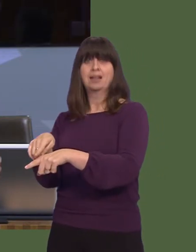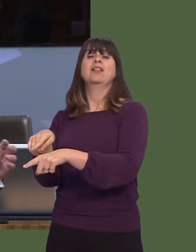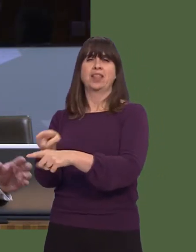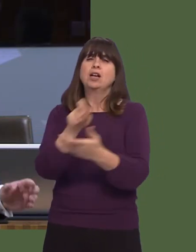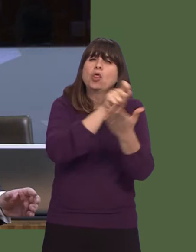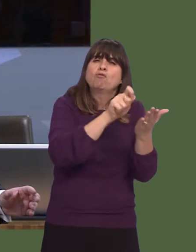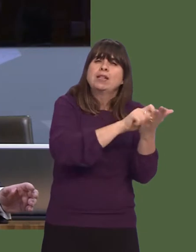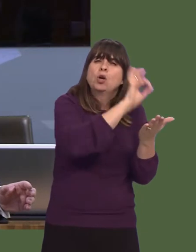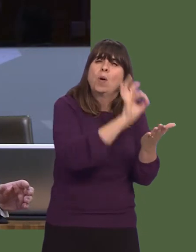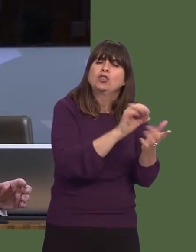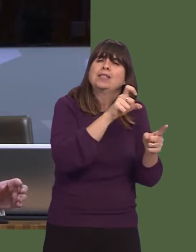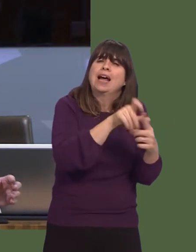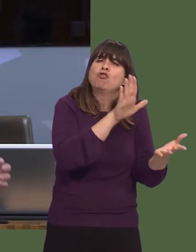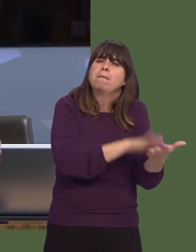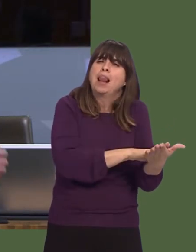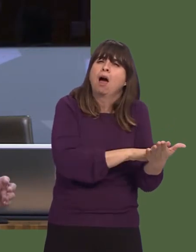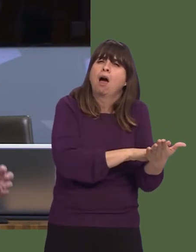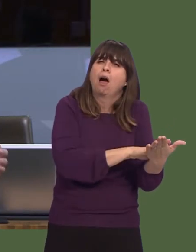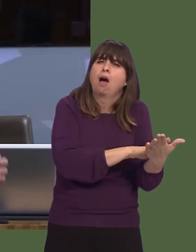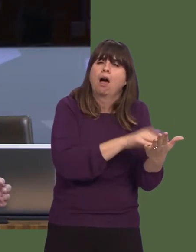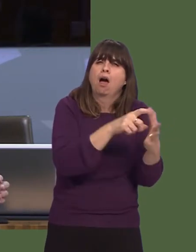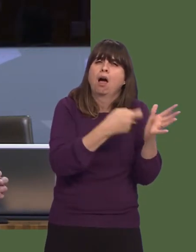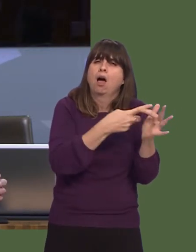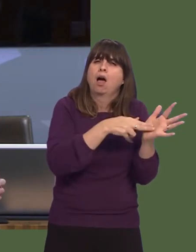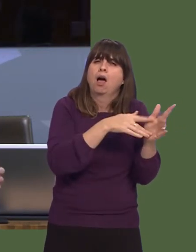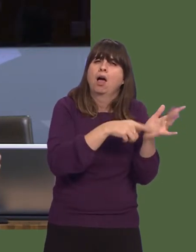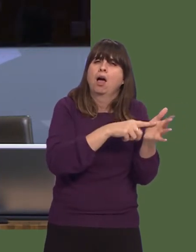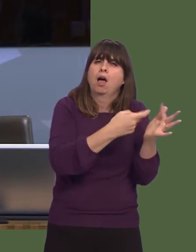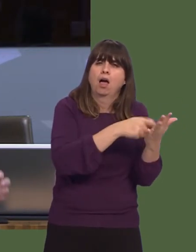Darren Millar put down and the difference in the answer that said that there hadn't